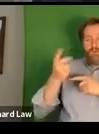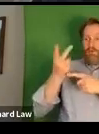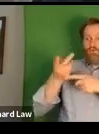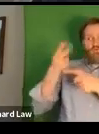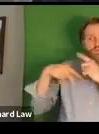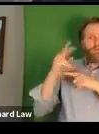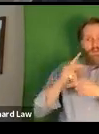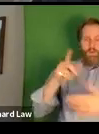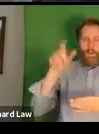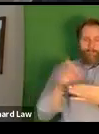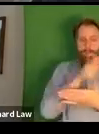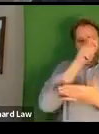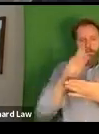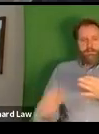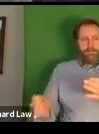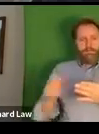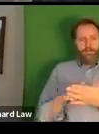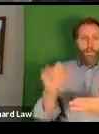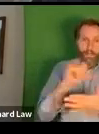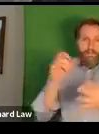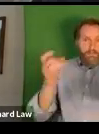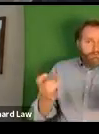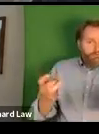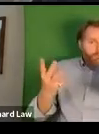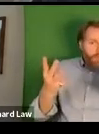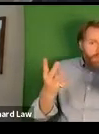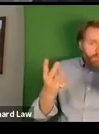biggest votes for industrial action in the history of this union and that's